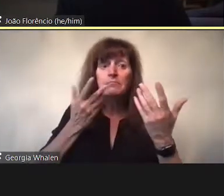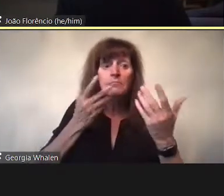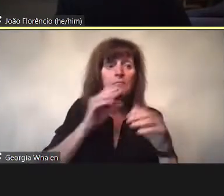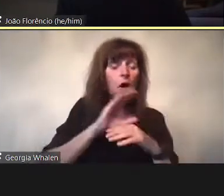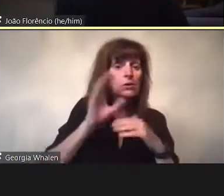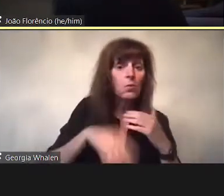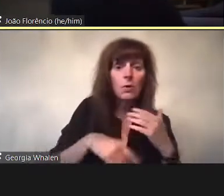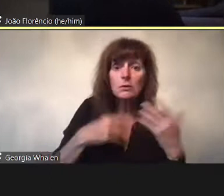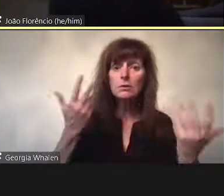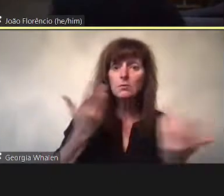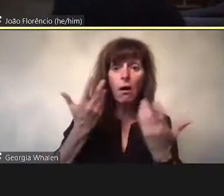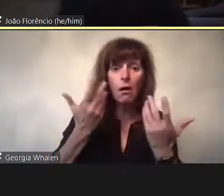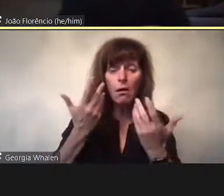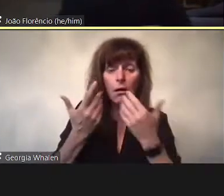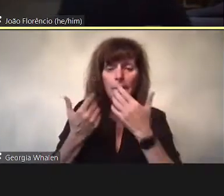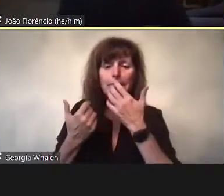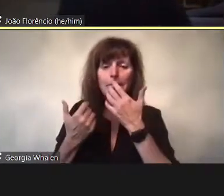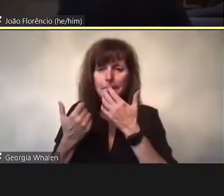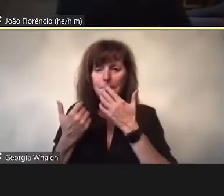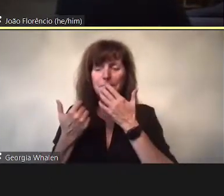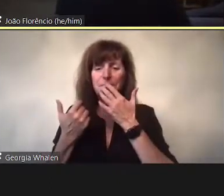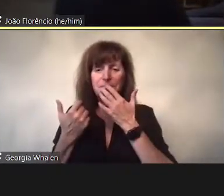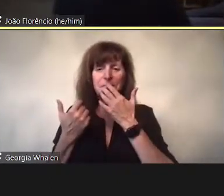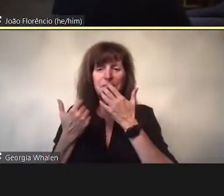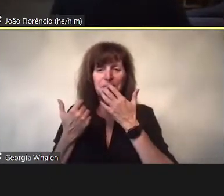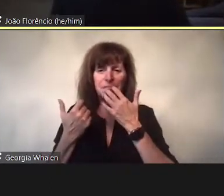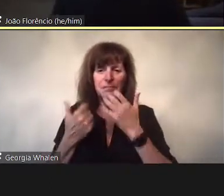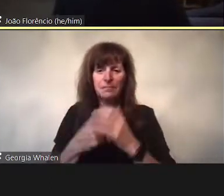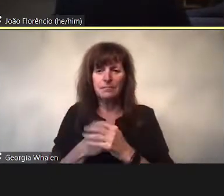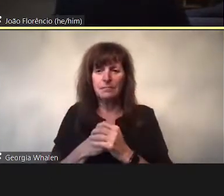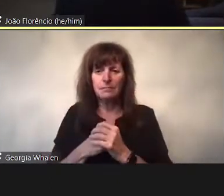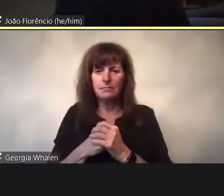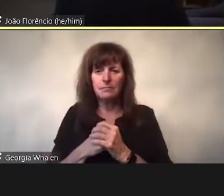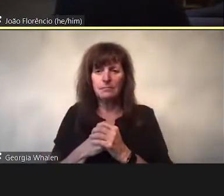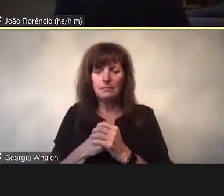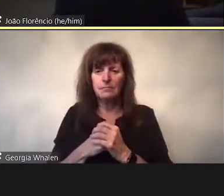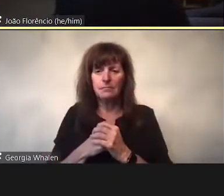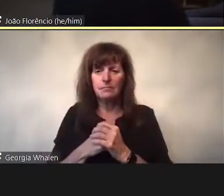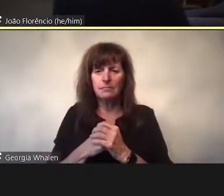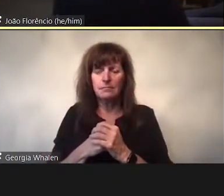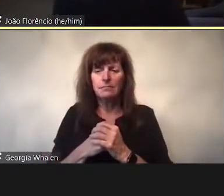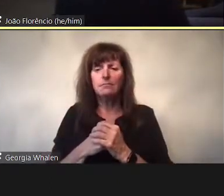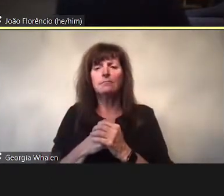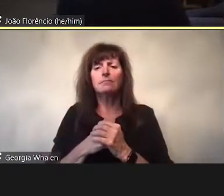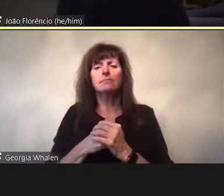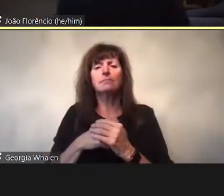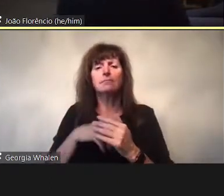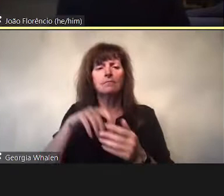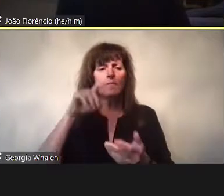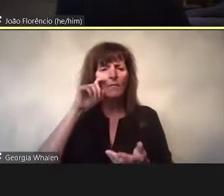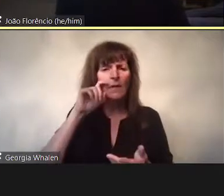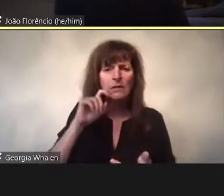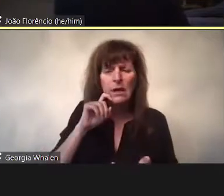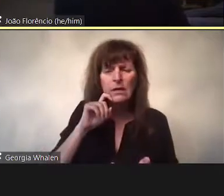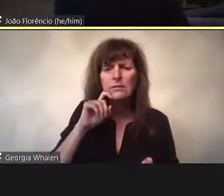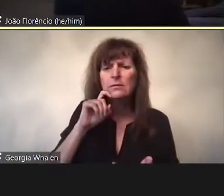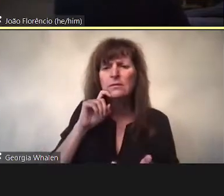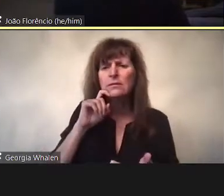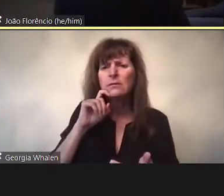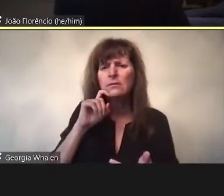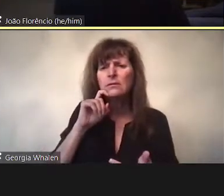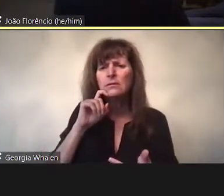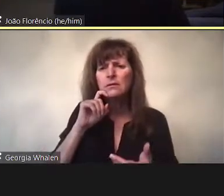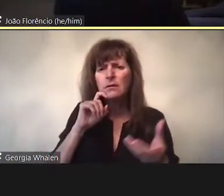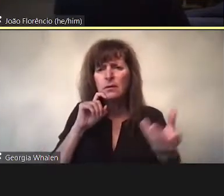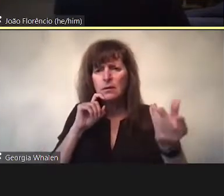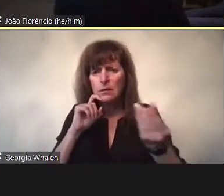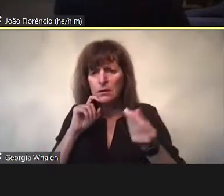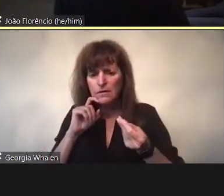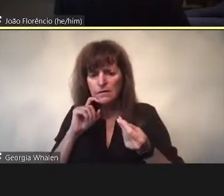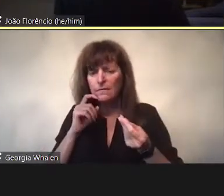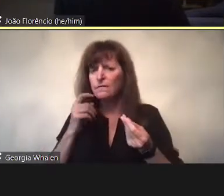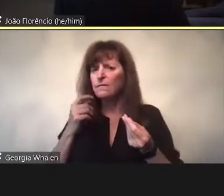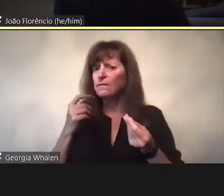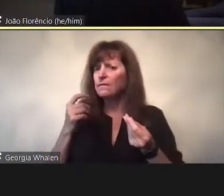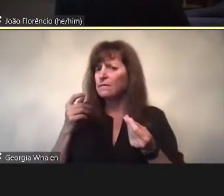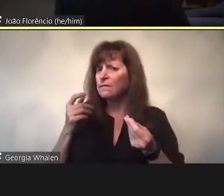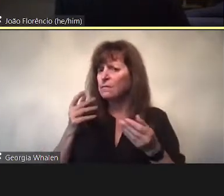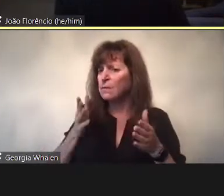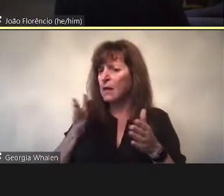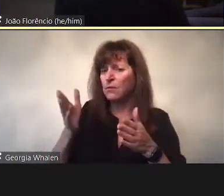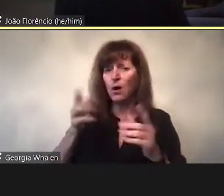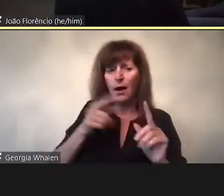simply becomes irrelevant.